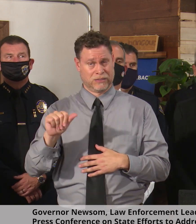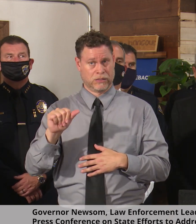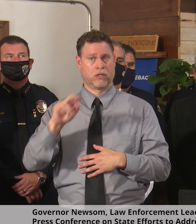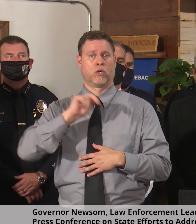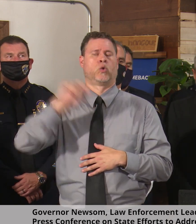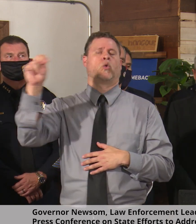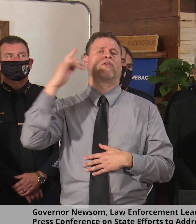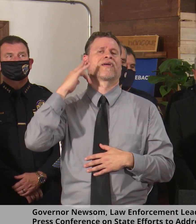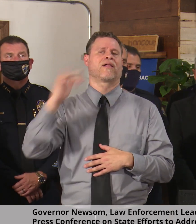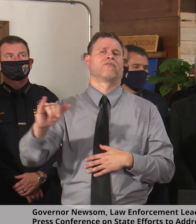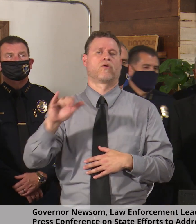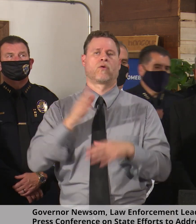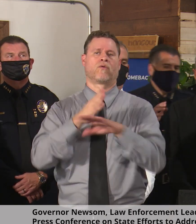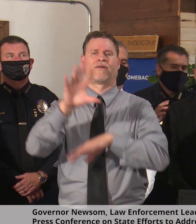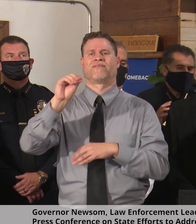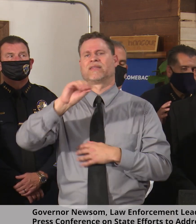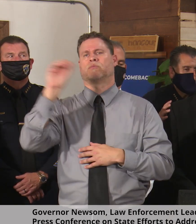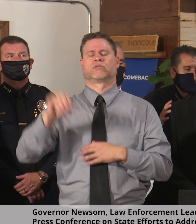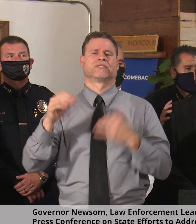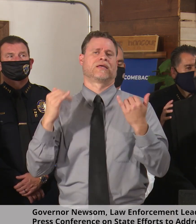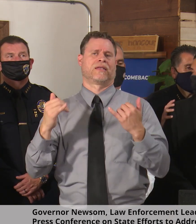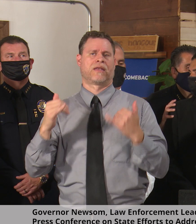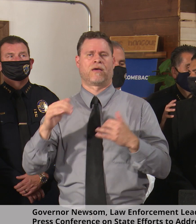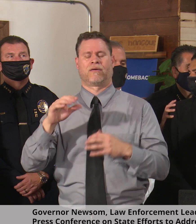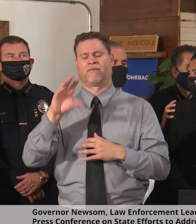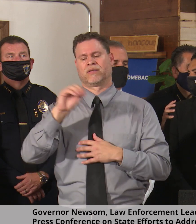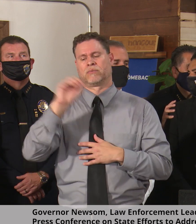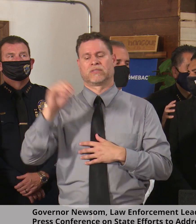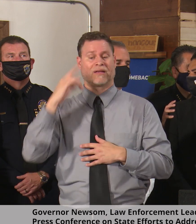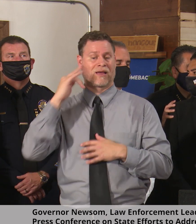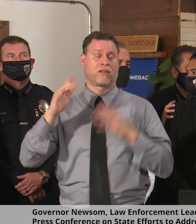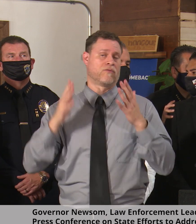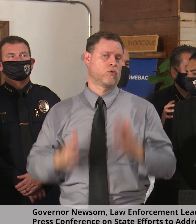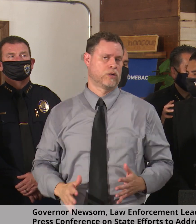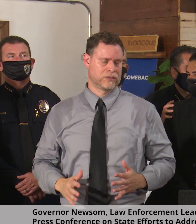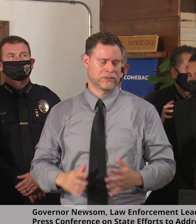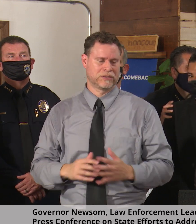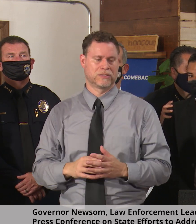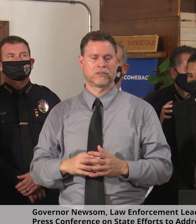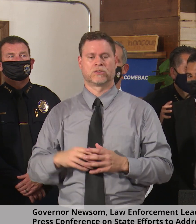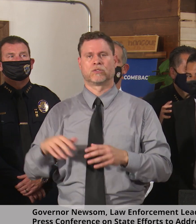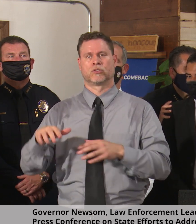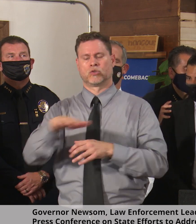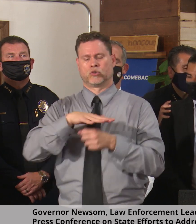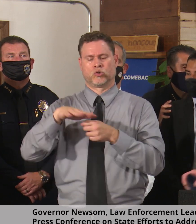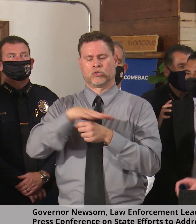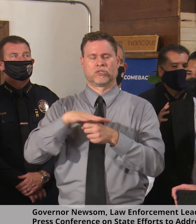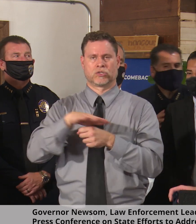California over 50 percent now of Californians are in jurisdictions where there's some form of